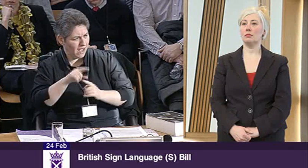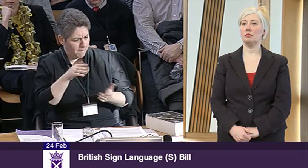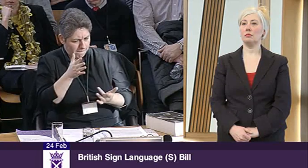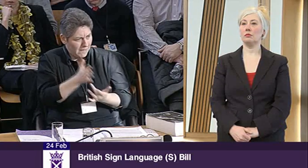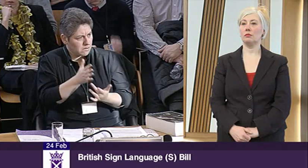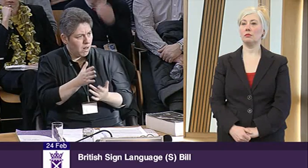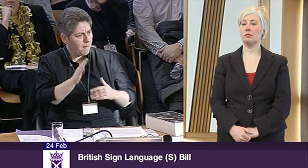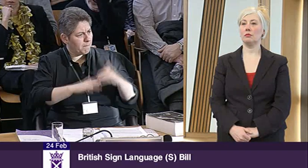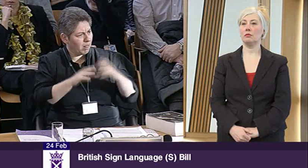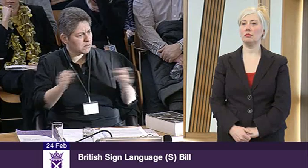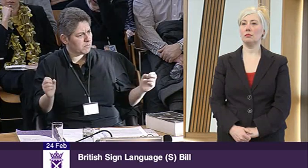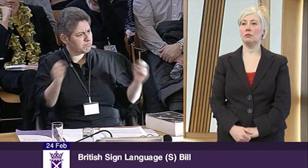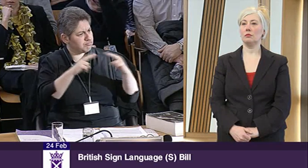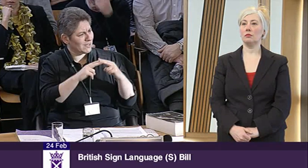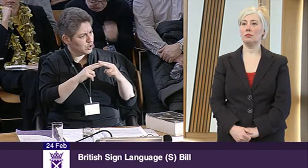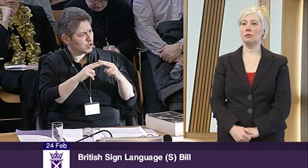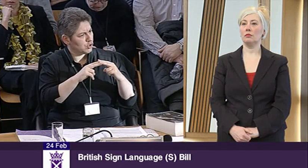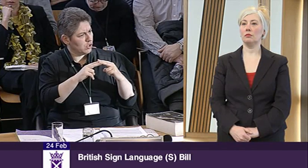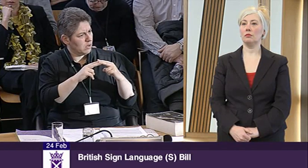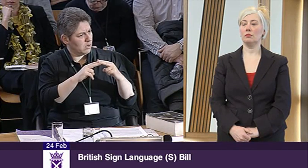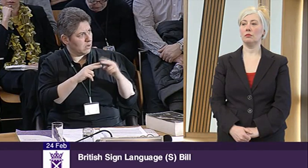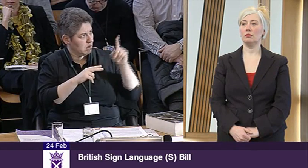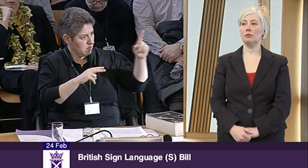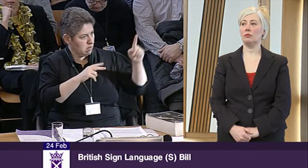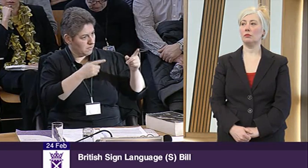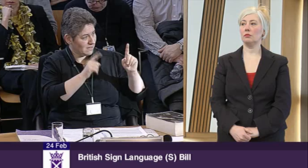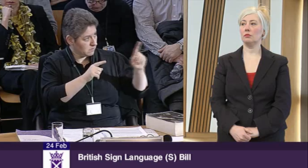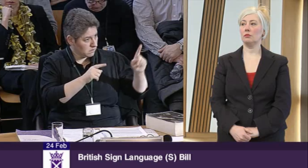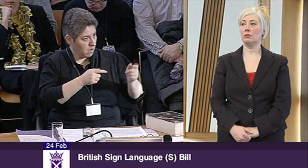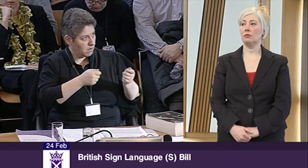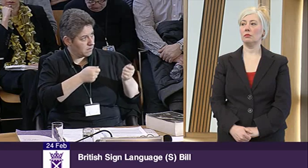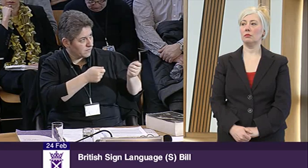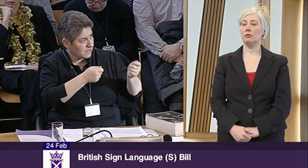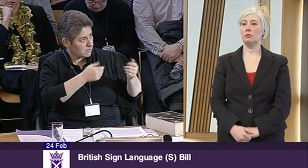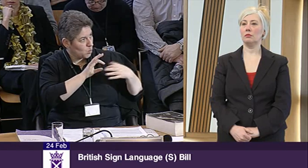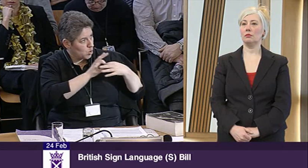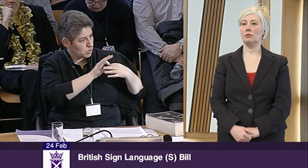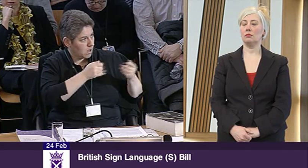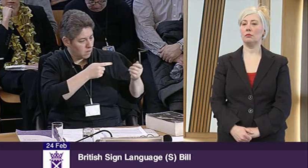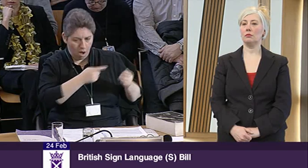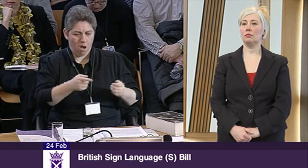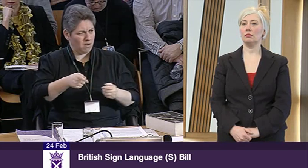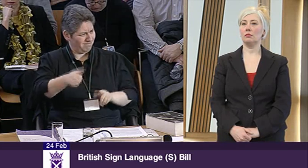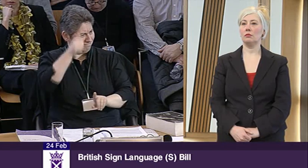what is going on, so that they provide a link or bridge to the plans and feed the needs